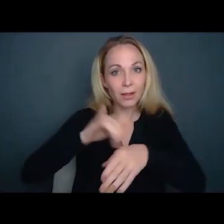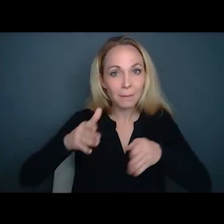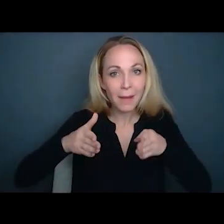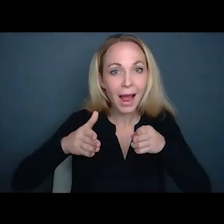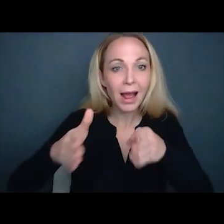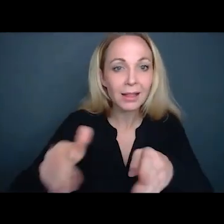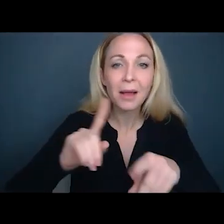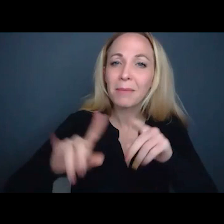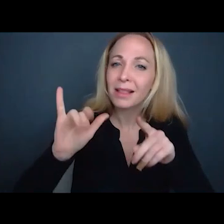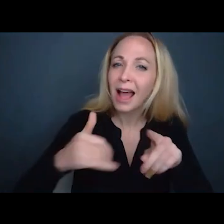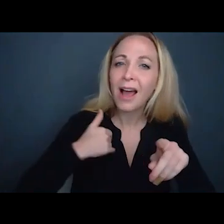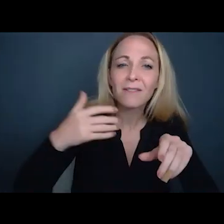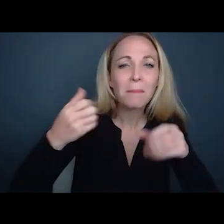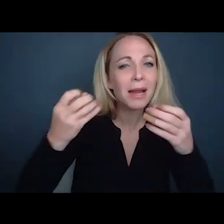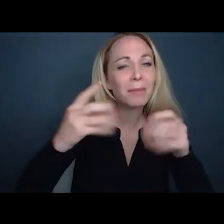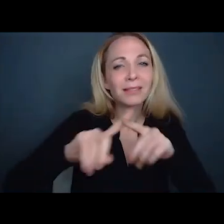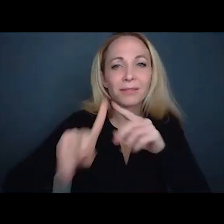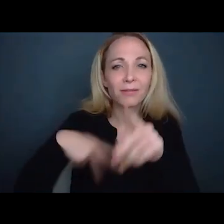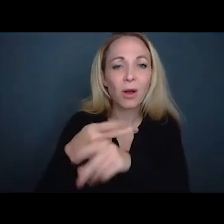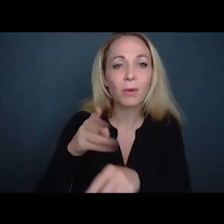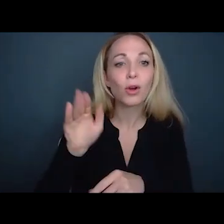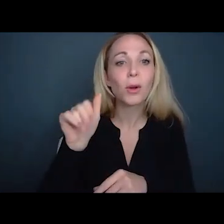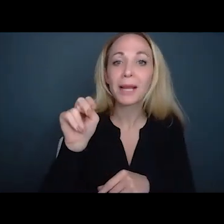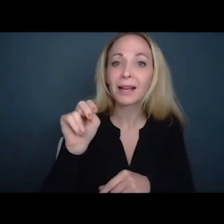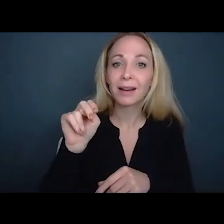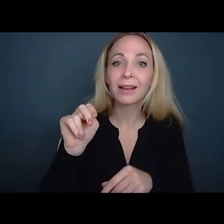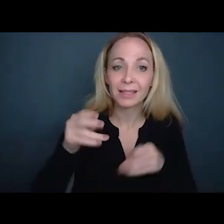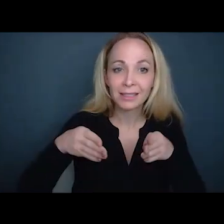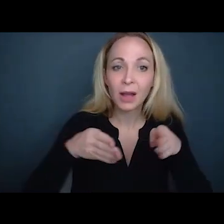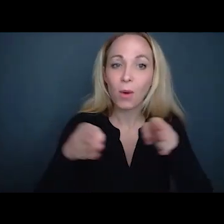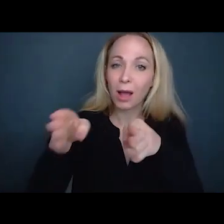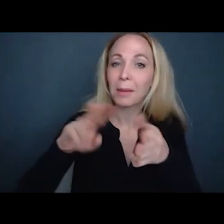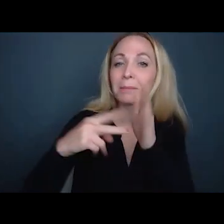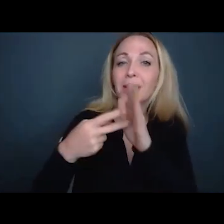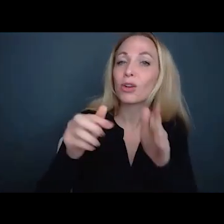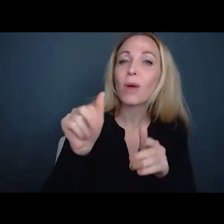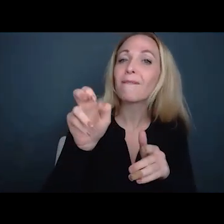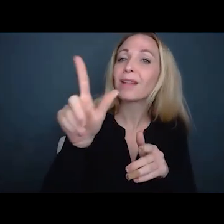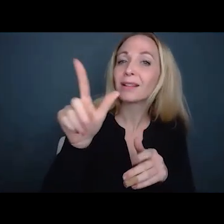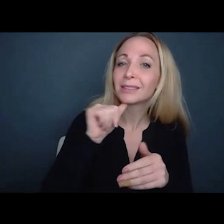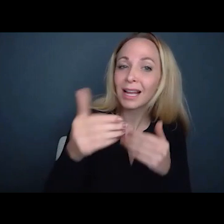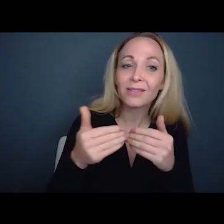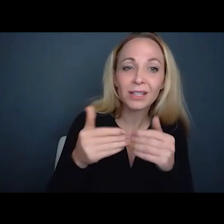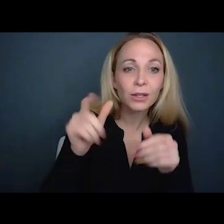So, on urban sidewalks, where, you know, gravel might not be as convenient, you can use paver or brick.